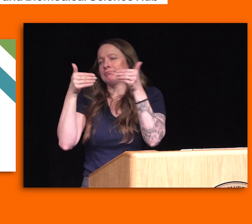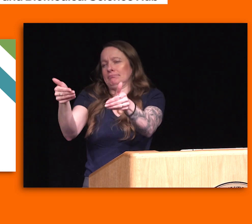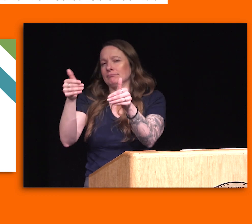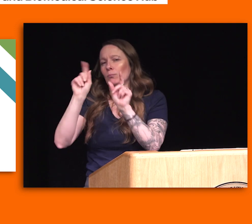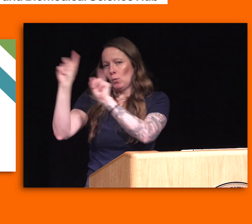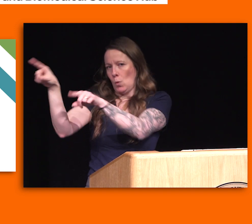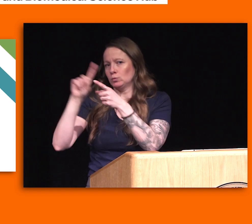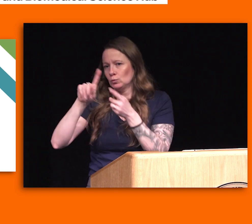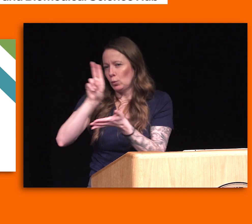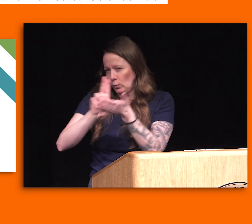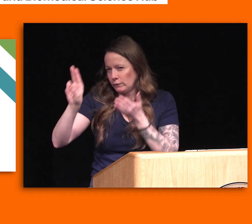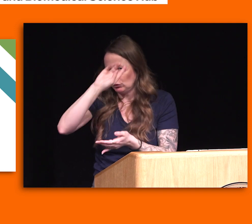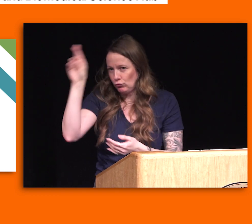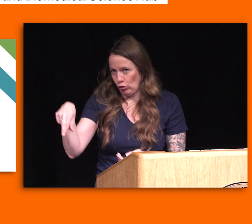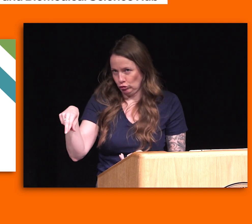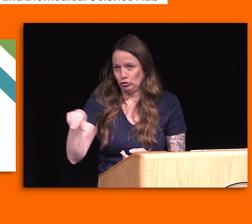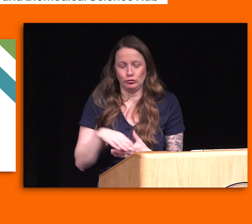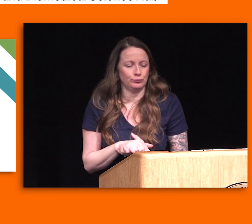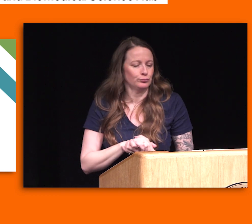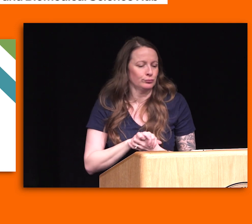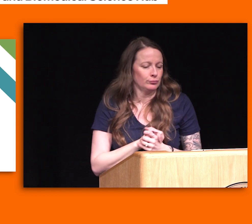So, I ended up deciding to go to the U of R.